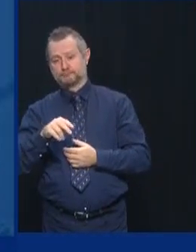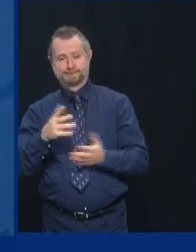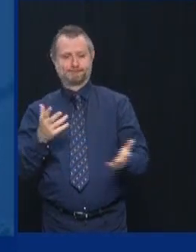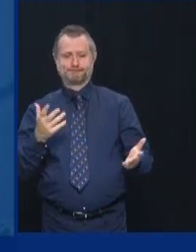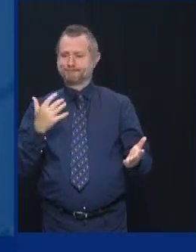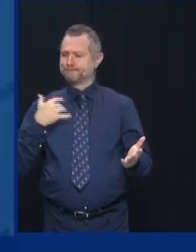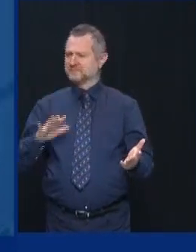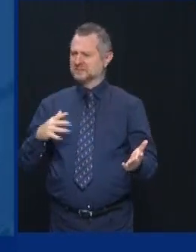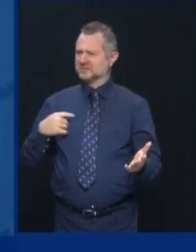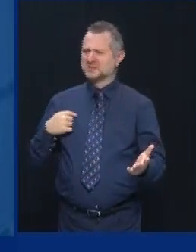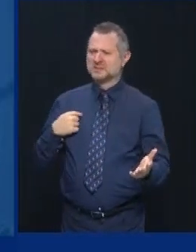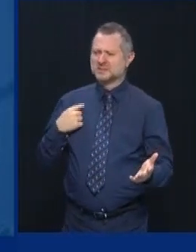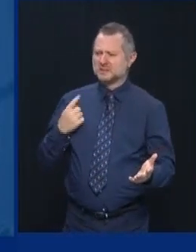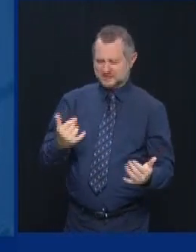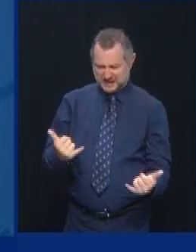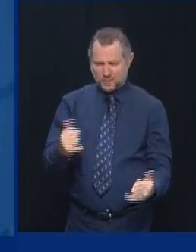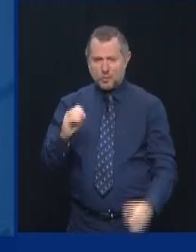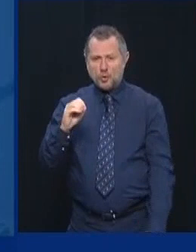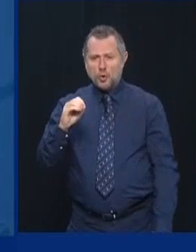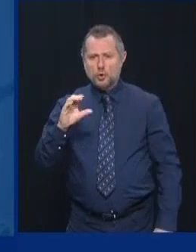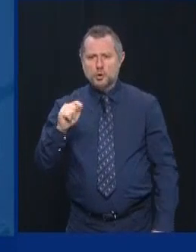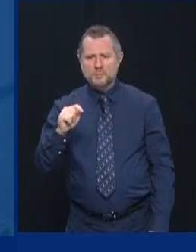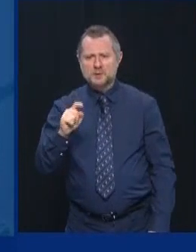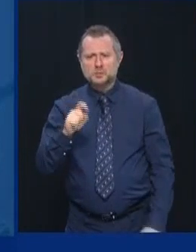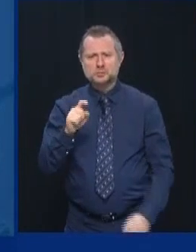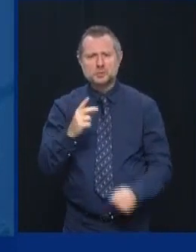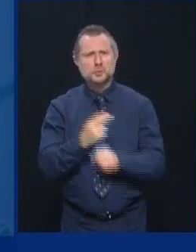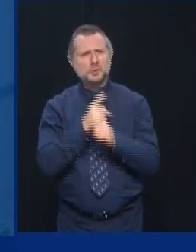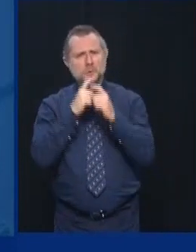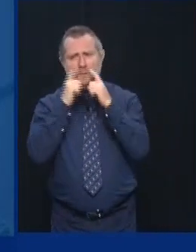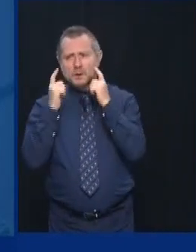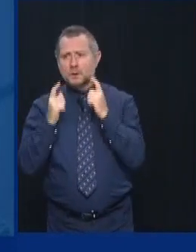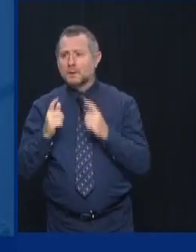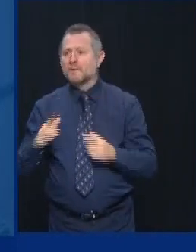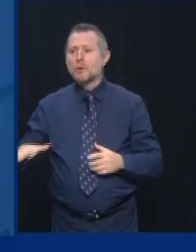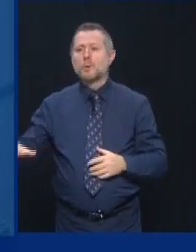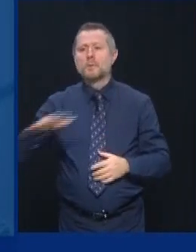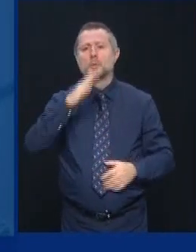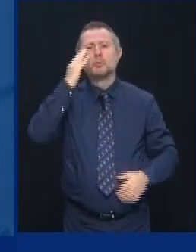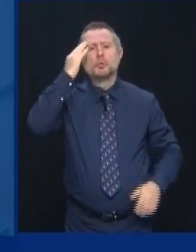THAT'S NOT ENFORCEMENT. THERE'S NO PERSON IN THE STATE OF NEW YORK WHO NEEDS YOU TO